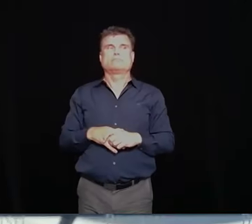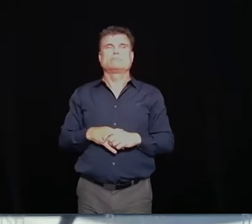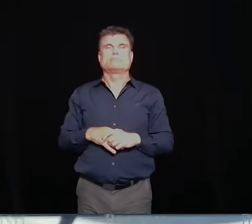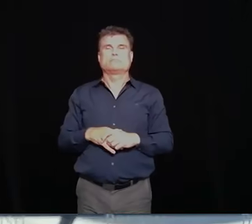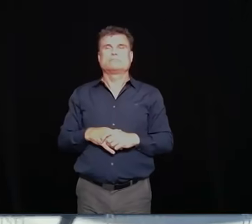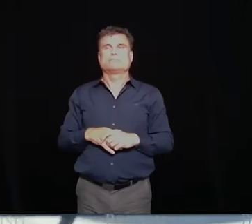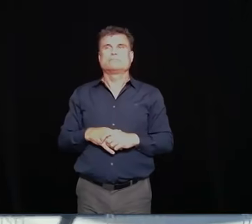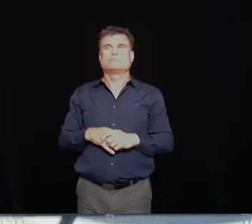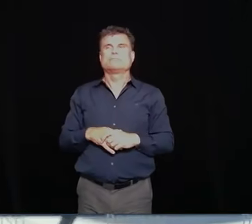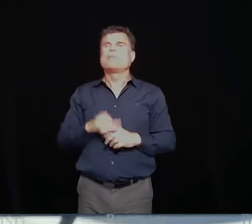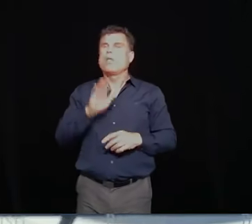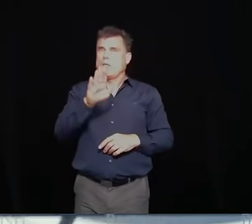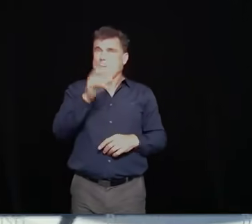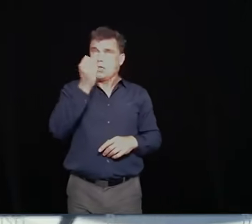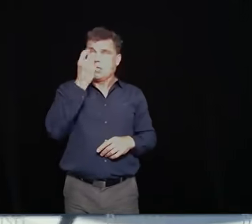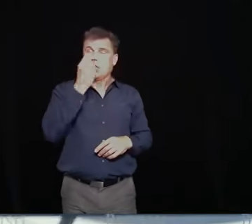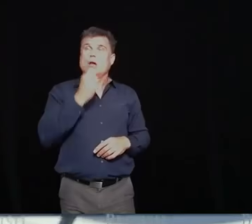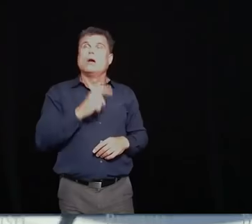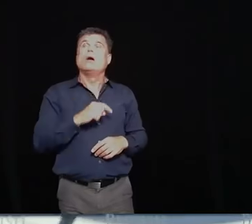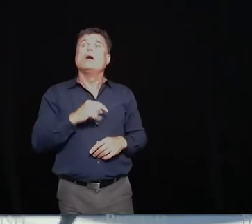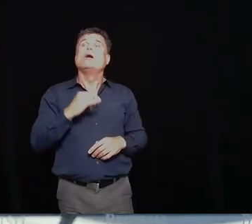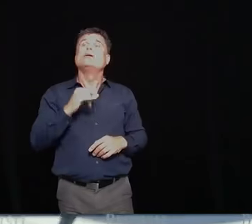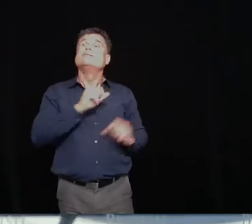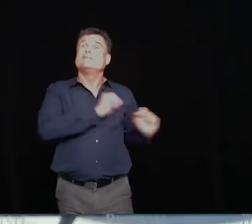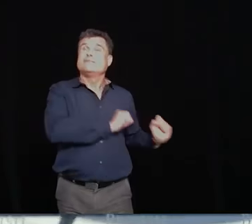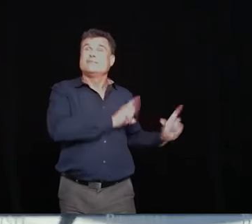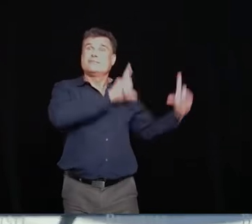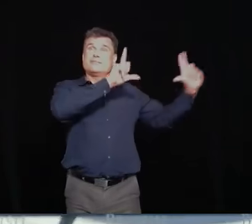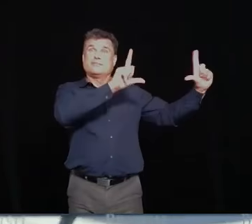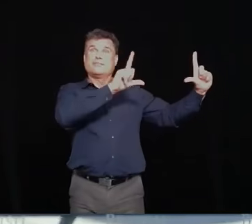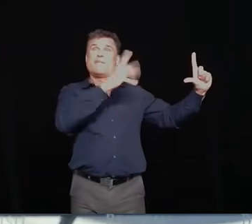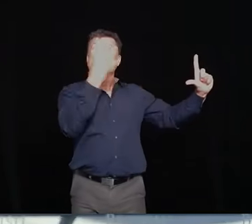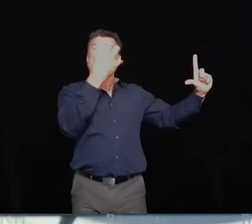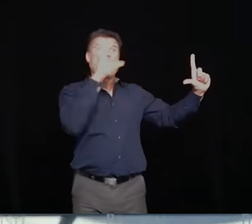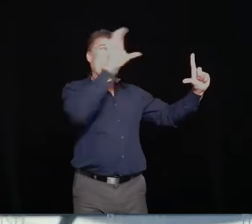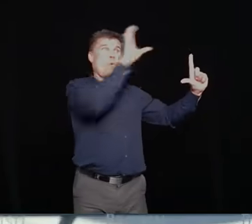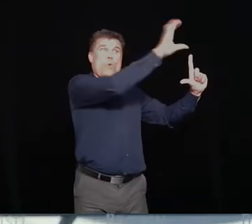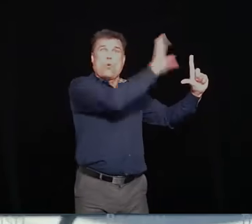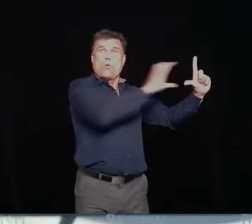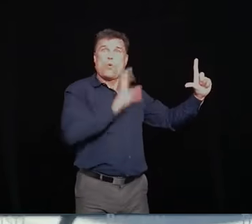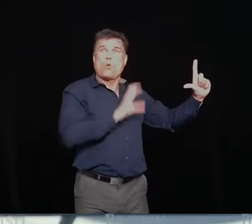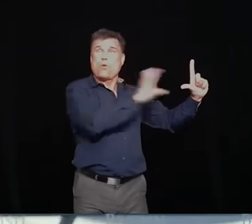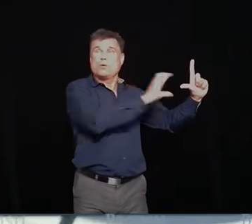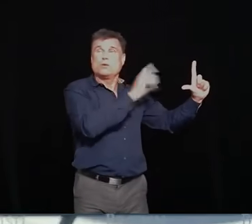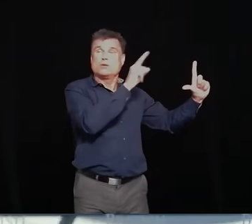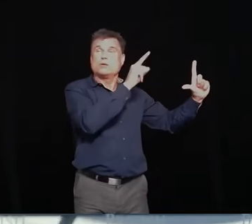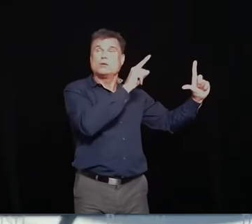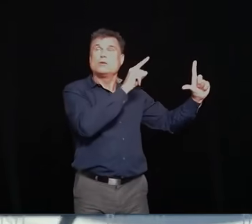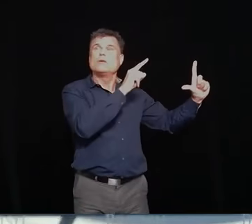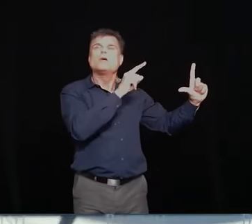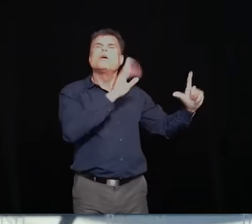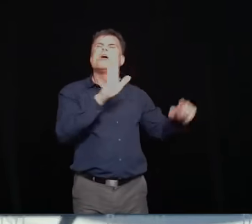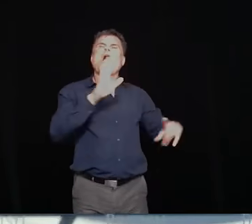It is gradations of risk and that is what I know teachers and schools are out there looking at how